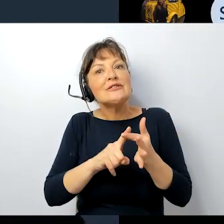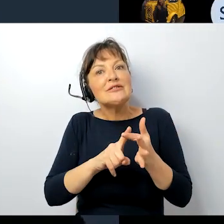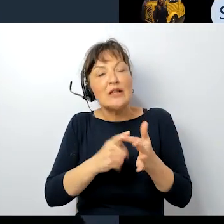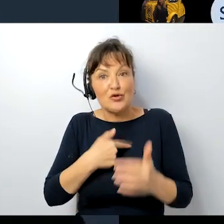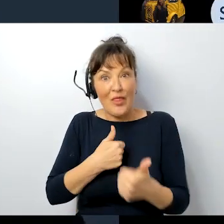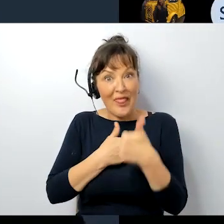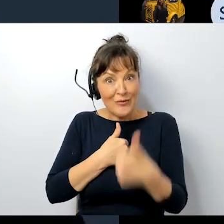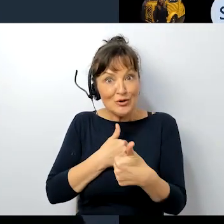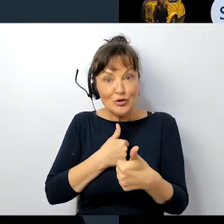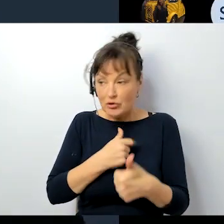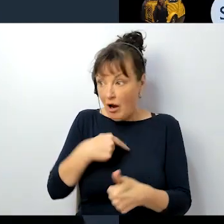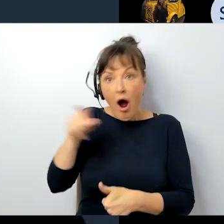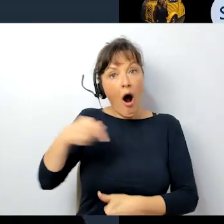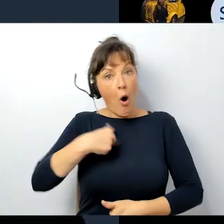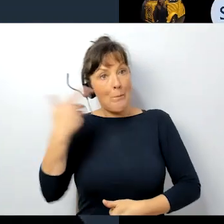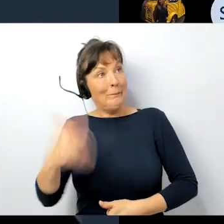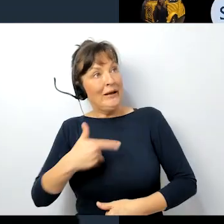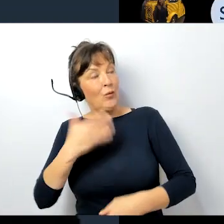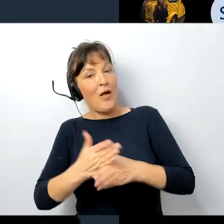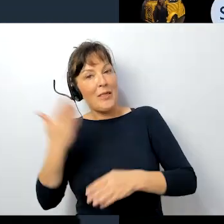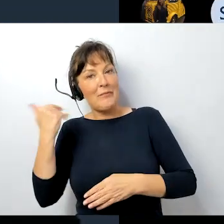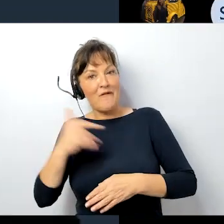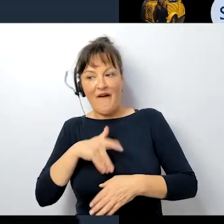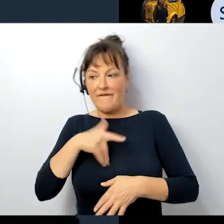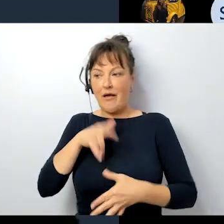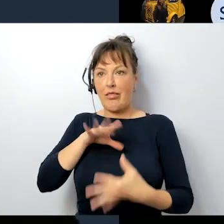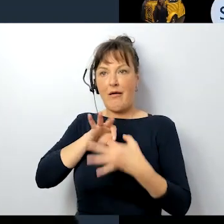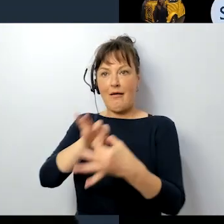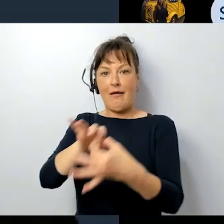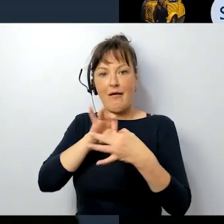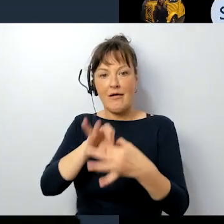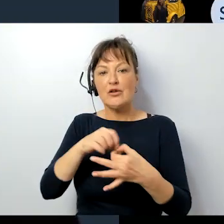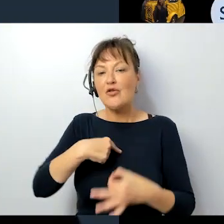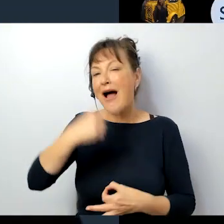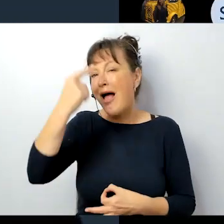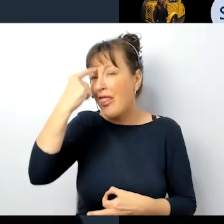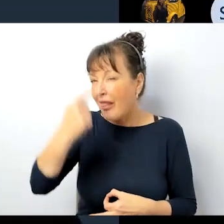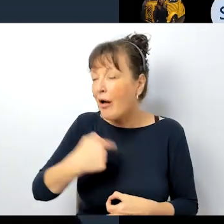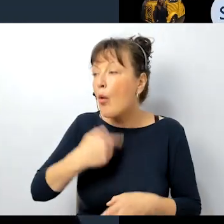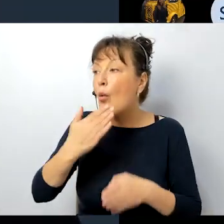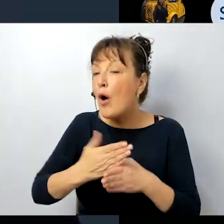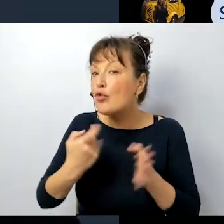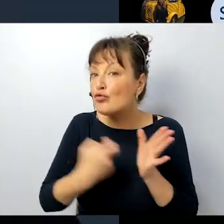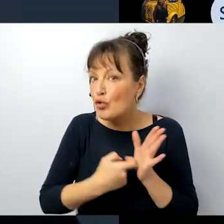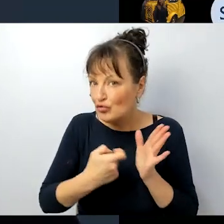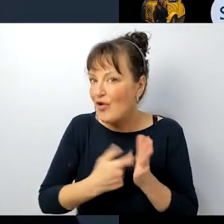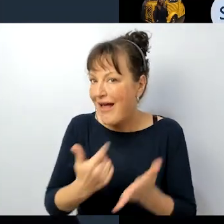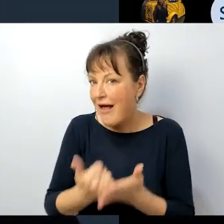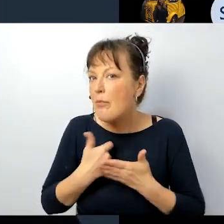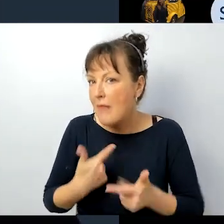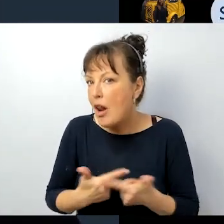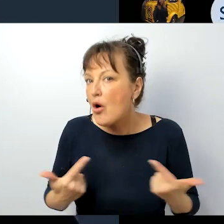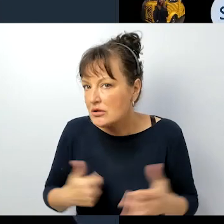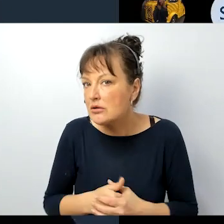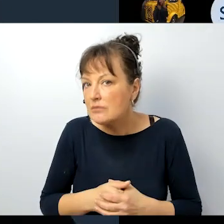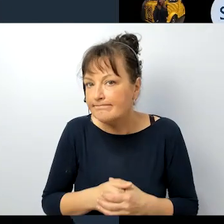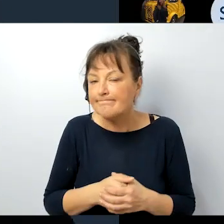Rolls Royce and the person that was interviewing me had worked in Rolls Royce so that was quite a good common thing that we could talk about, so I think that definitely helped having that